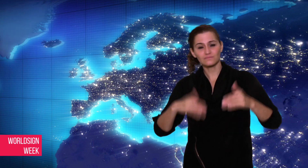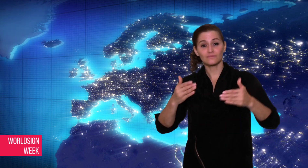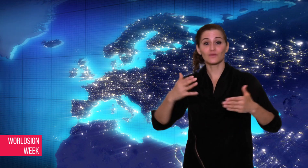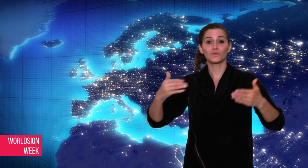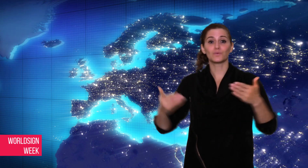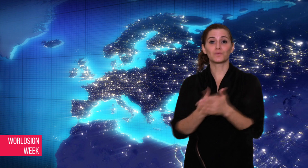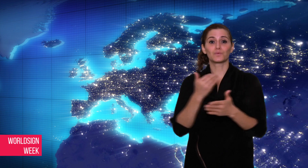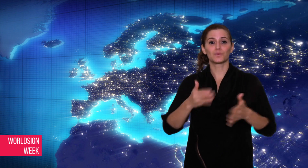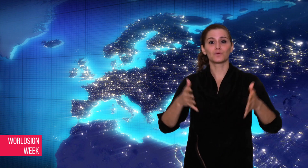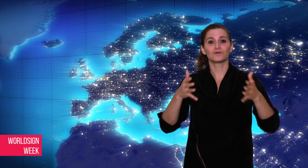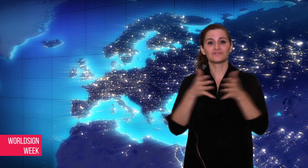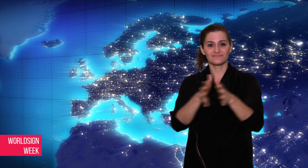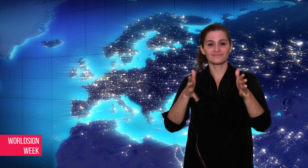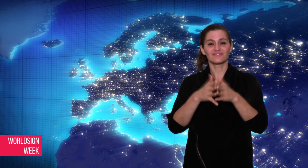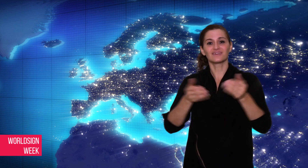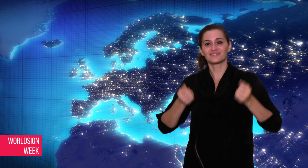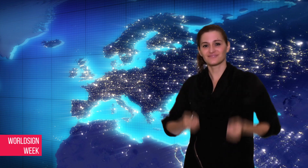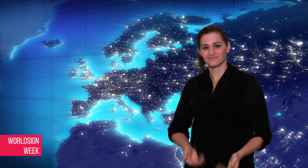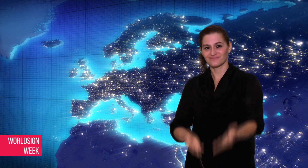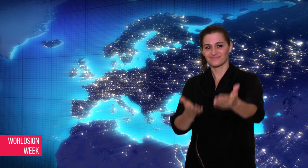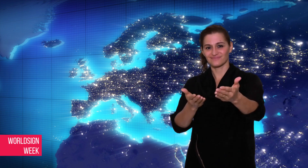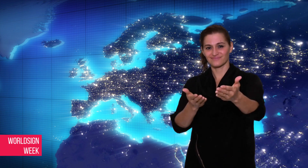Now, let’s go to next story.